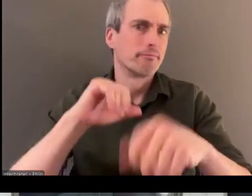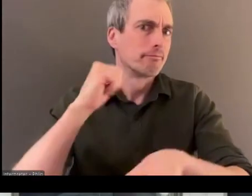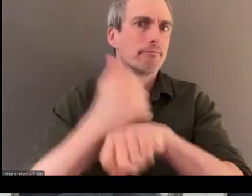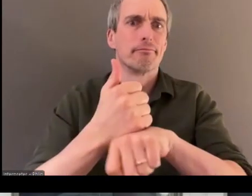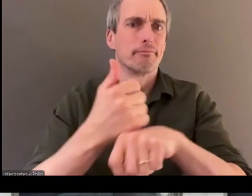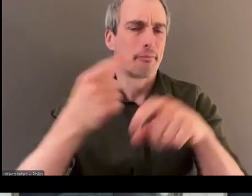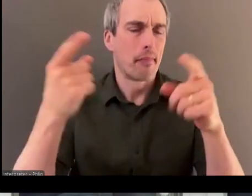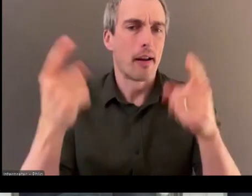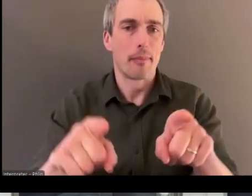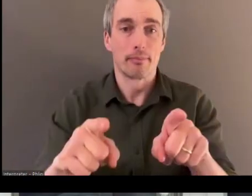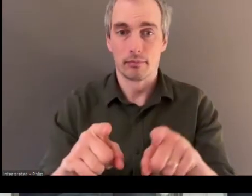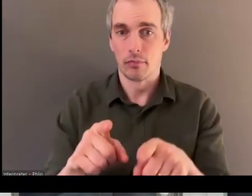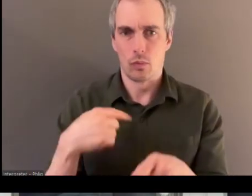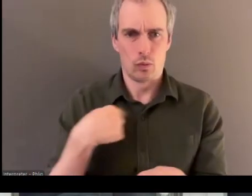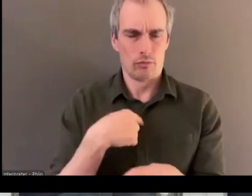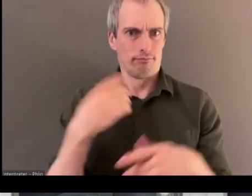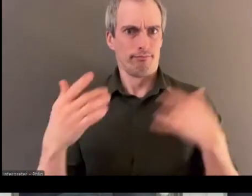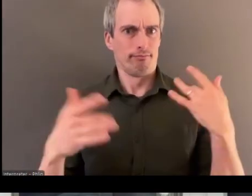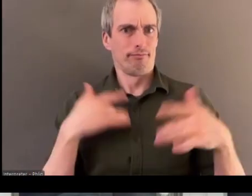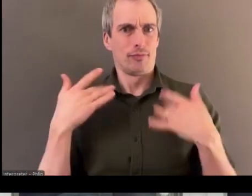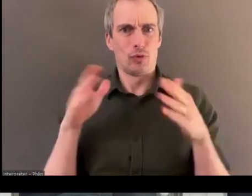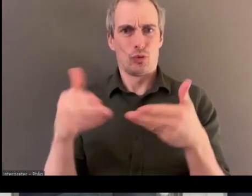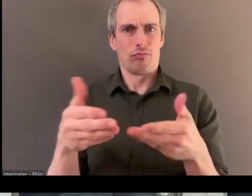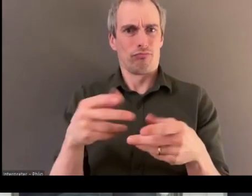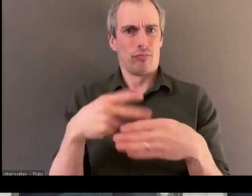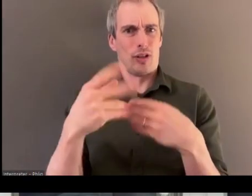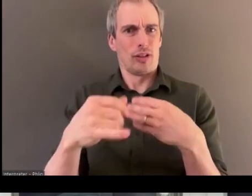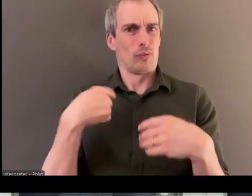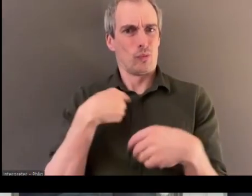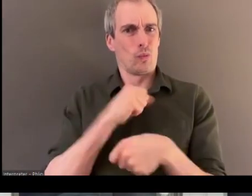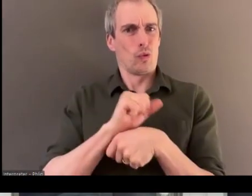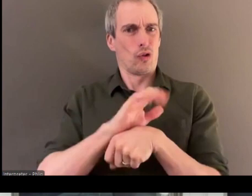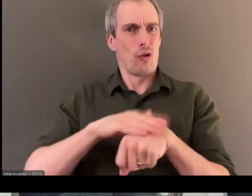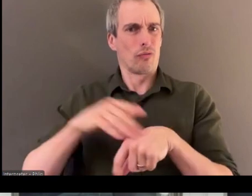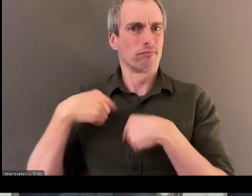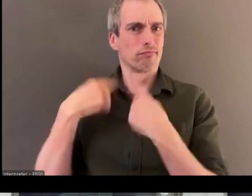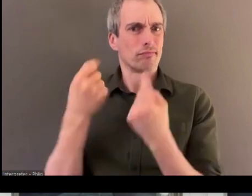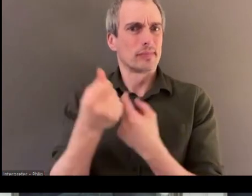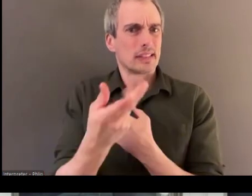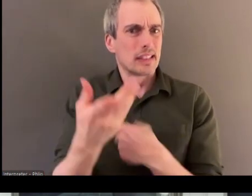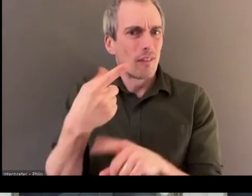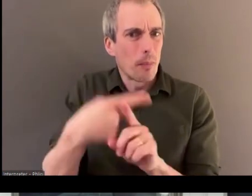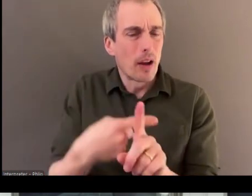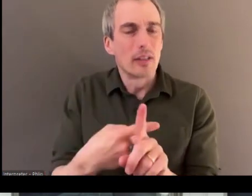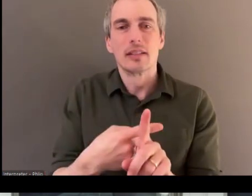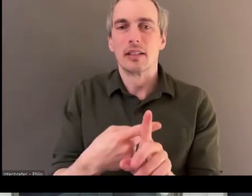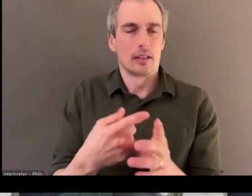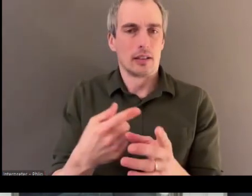And before that, I think Dylan and I both had the ideas that AI could do this project, but we really